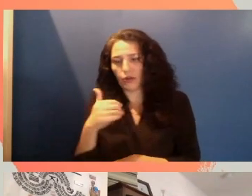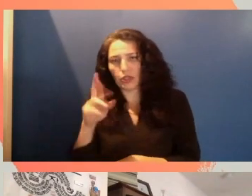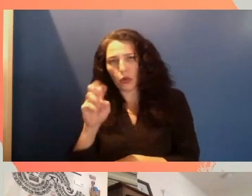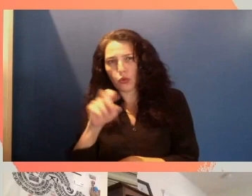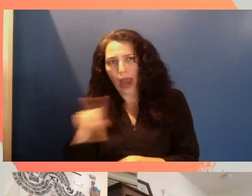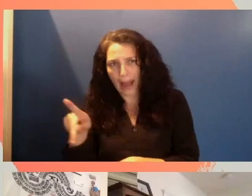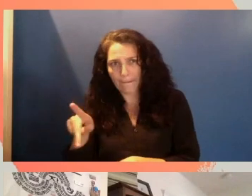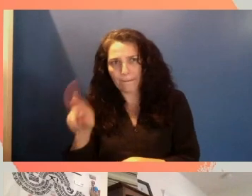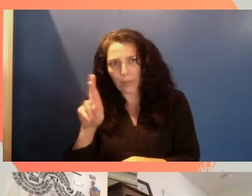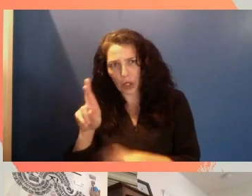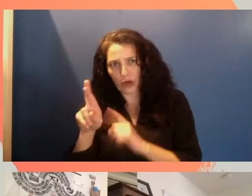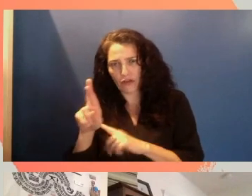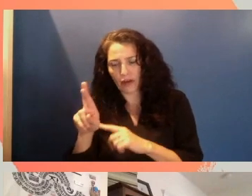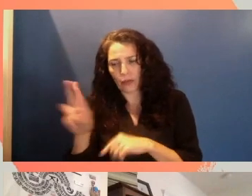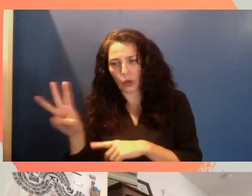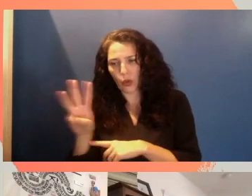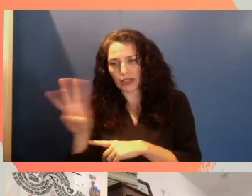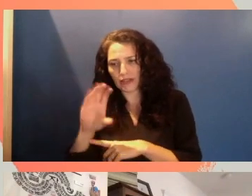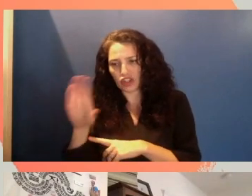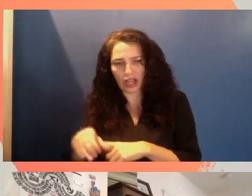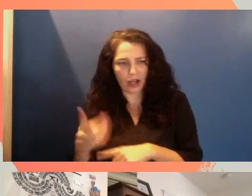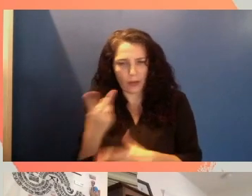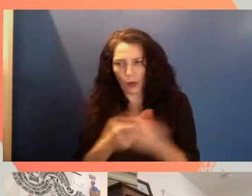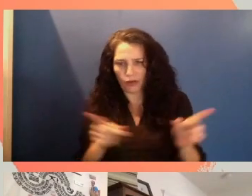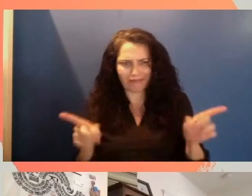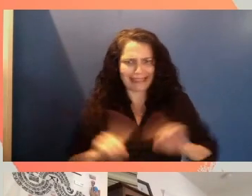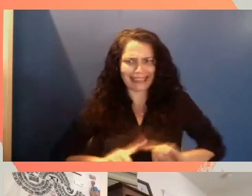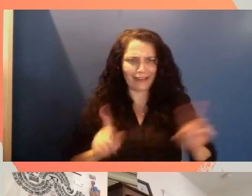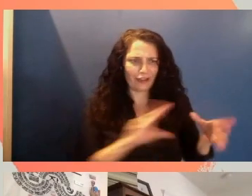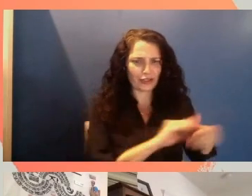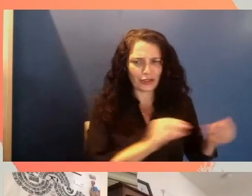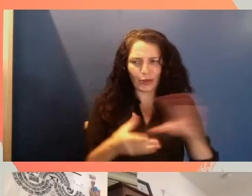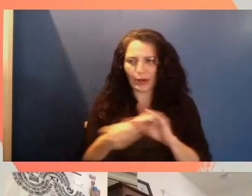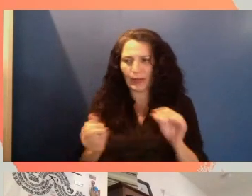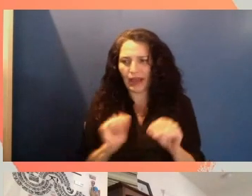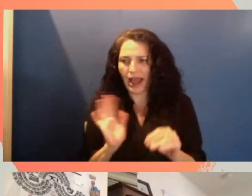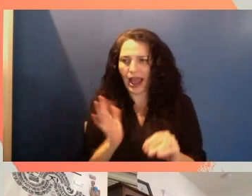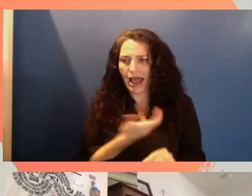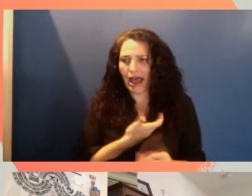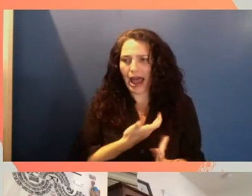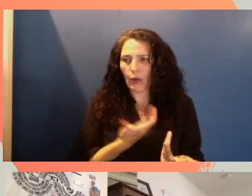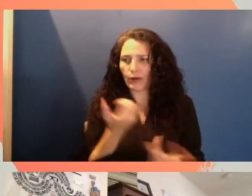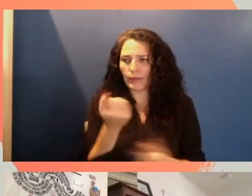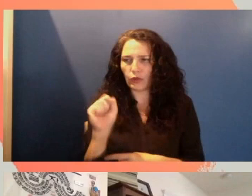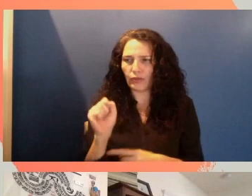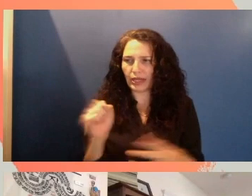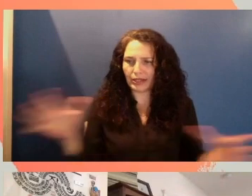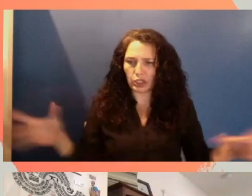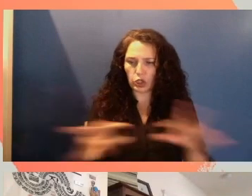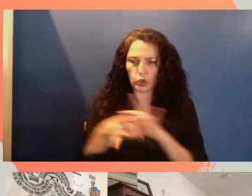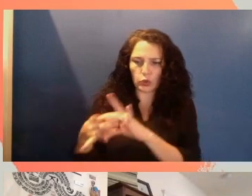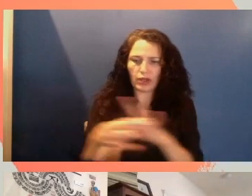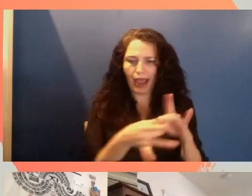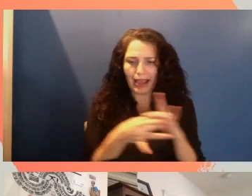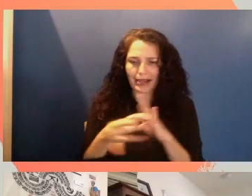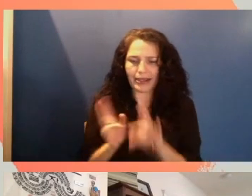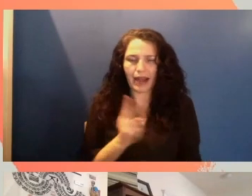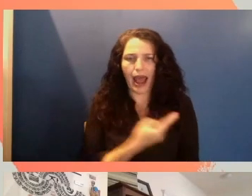but were both like united through their movement work. And part of that thinking is that, like,